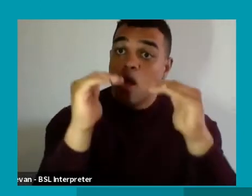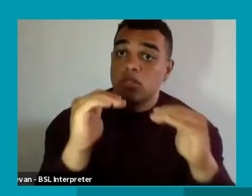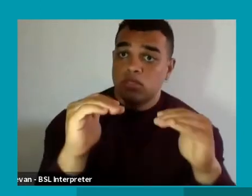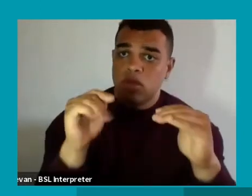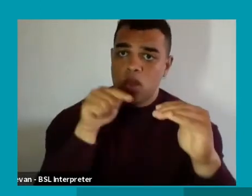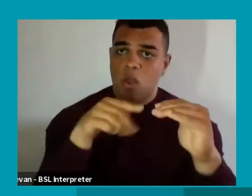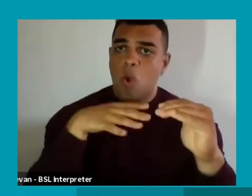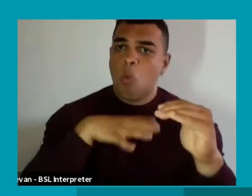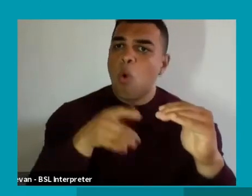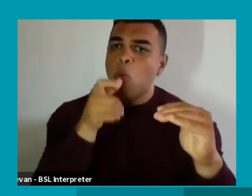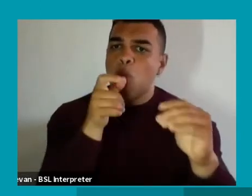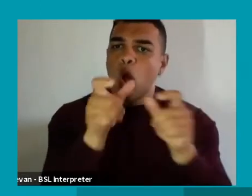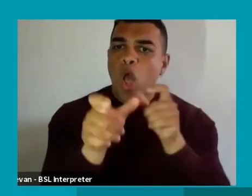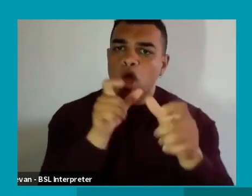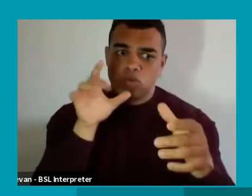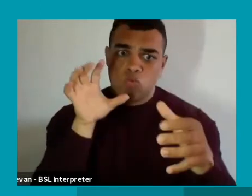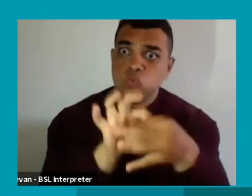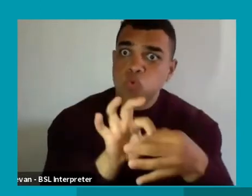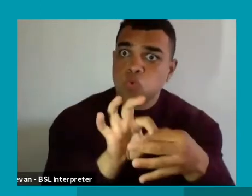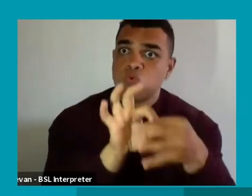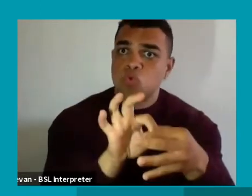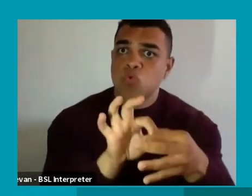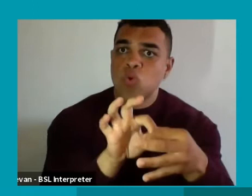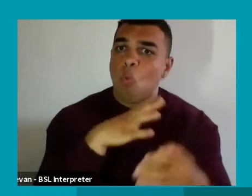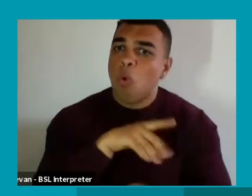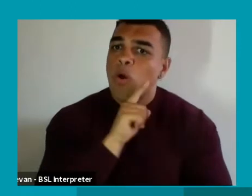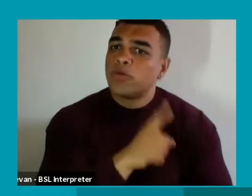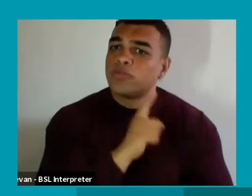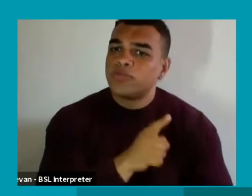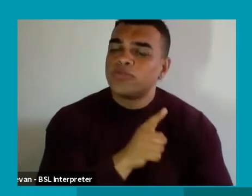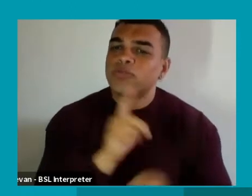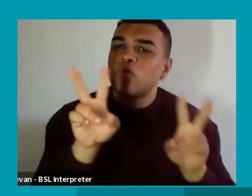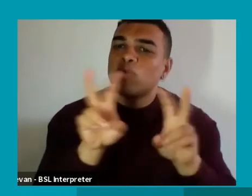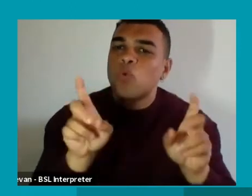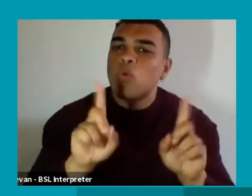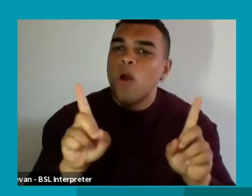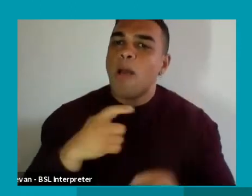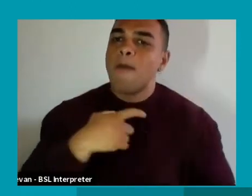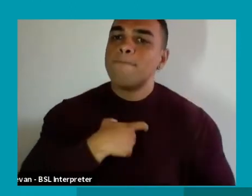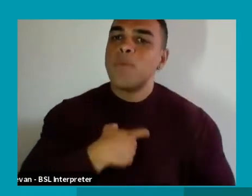So it's called a personal statement. Just a couple of tips on a personal